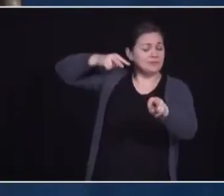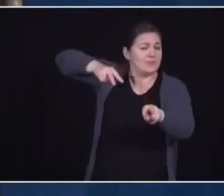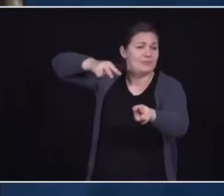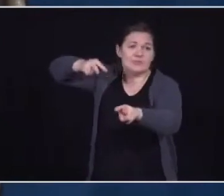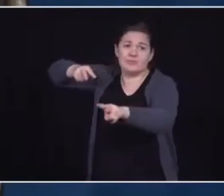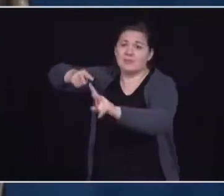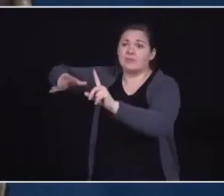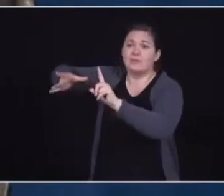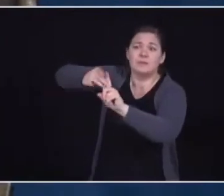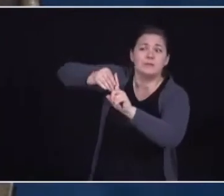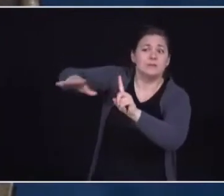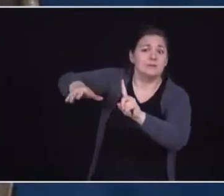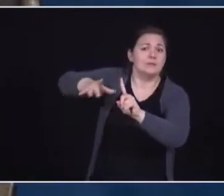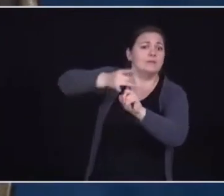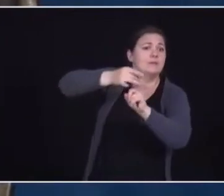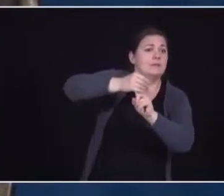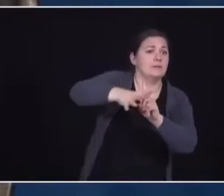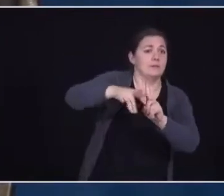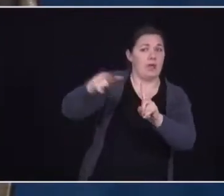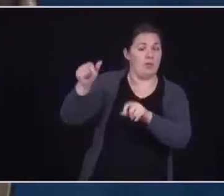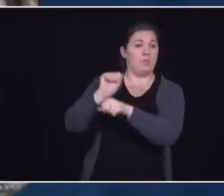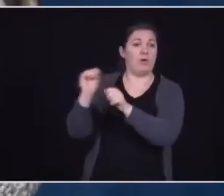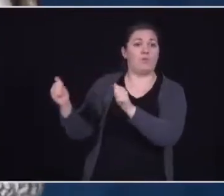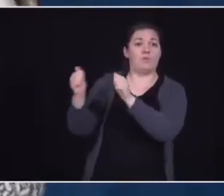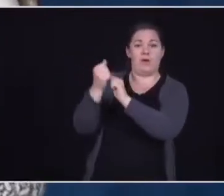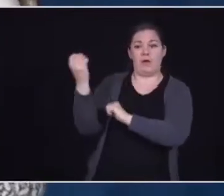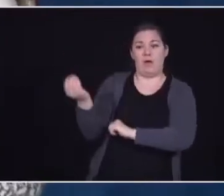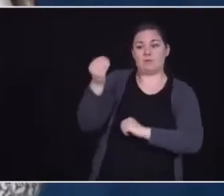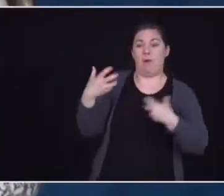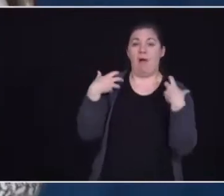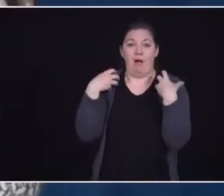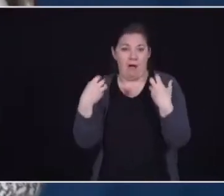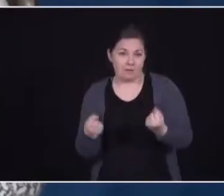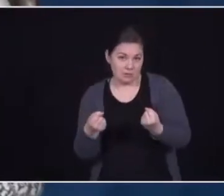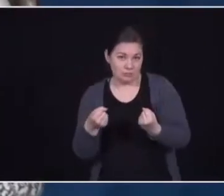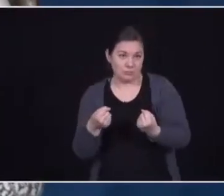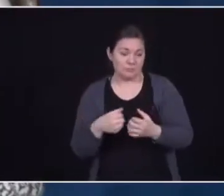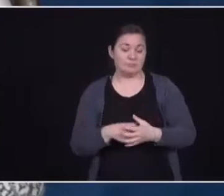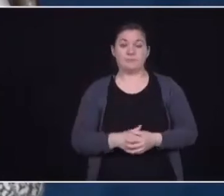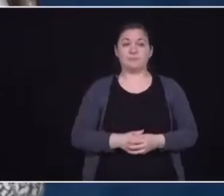I am on the long term care IMS table. The ministry of long-term care is very